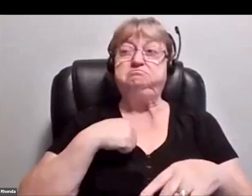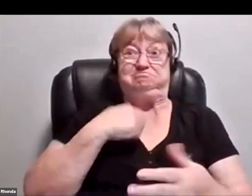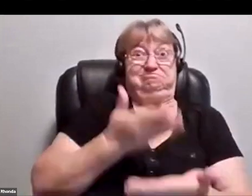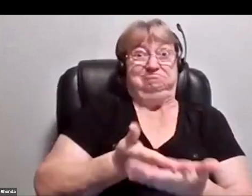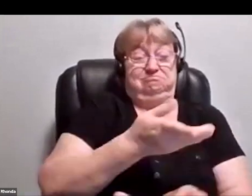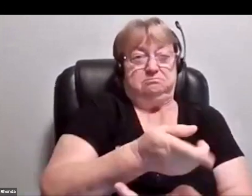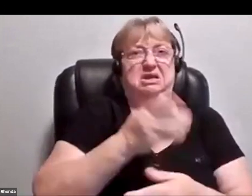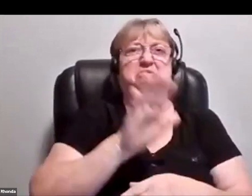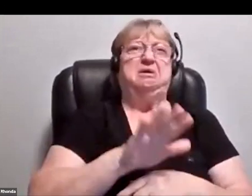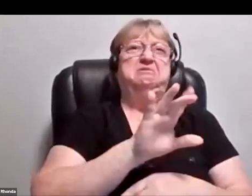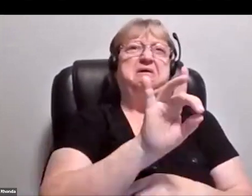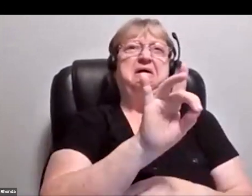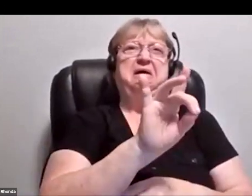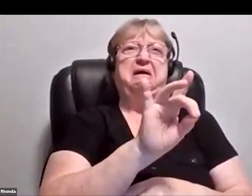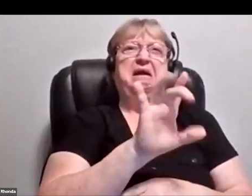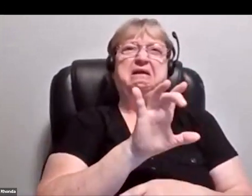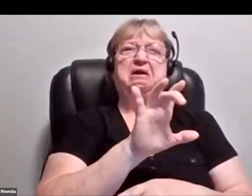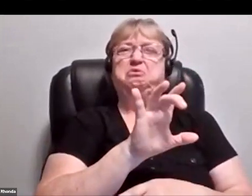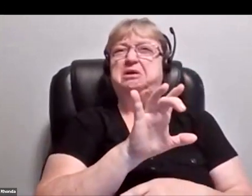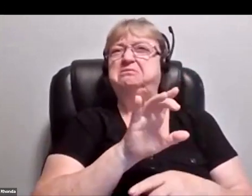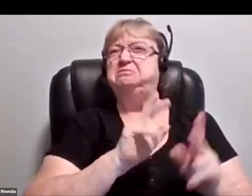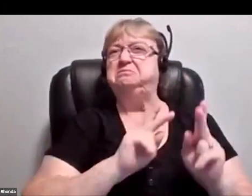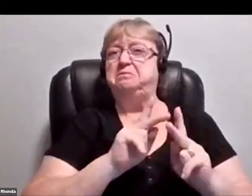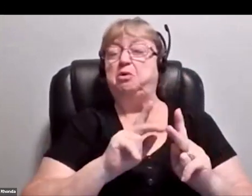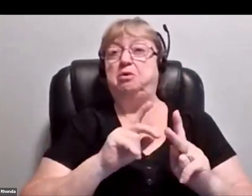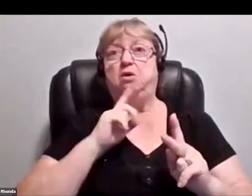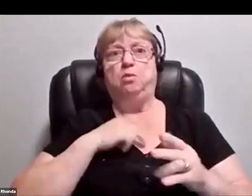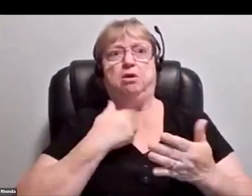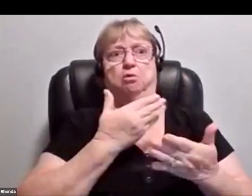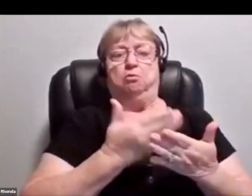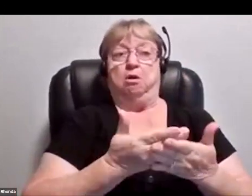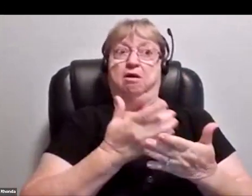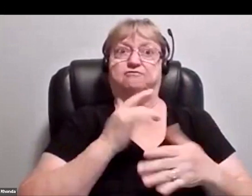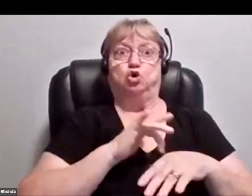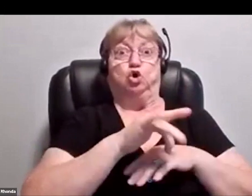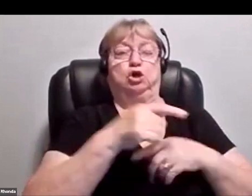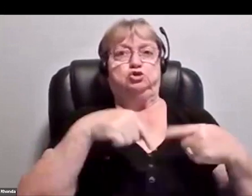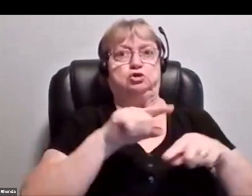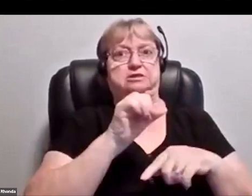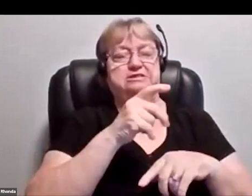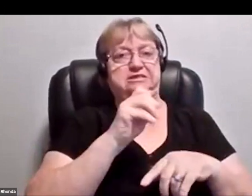We arrived very early in the season, and we didn't really spend much time here in McMurdo. It's huge.